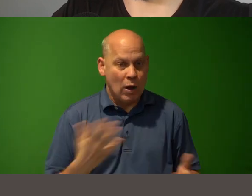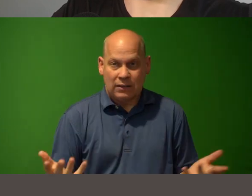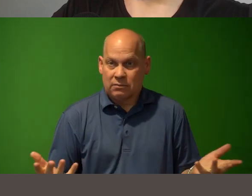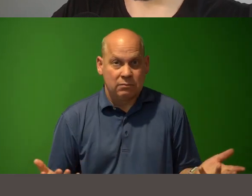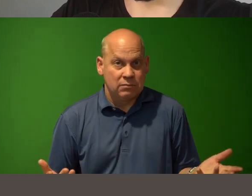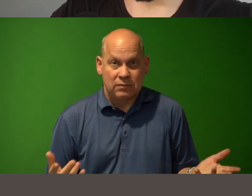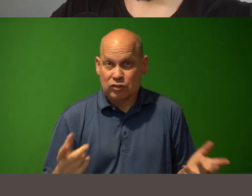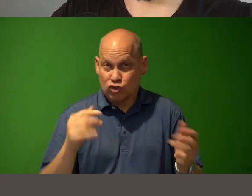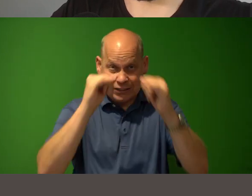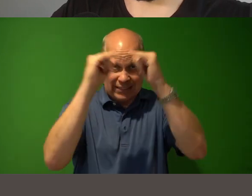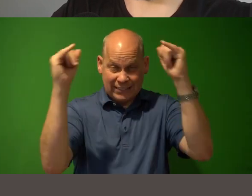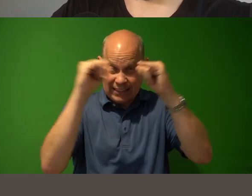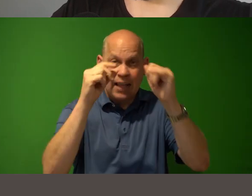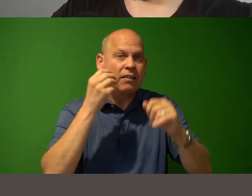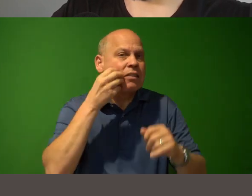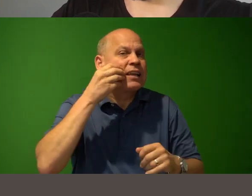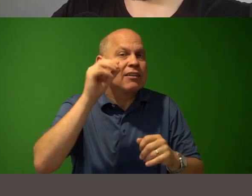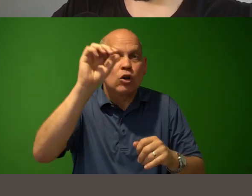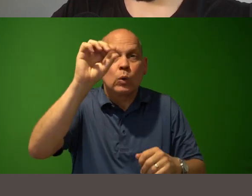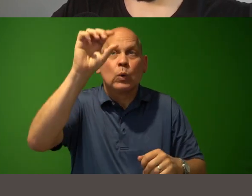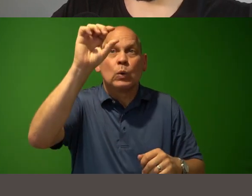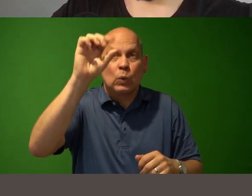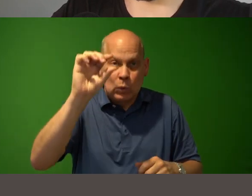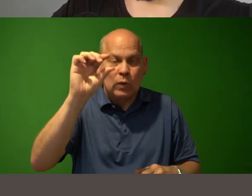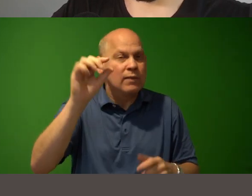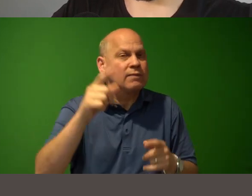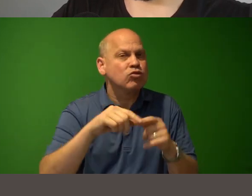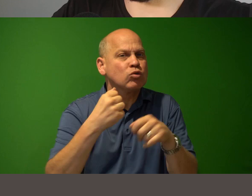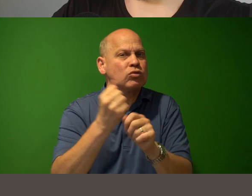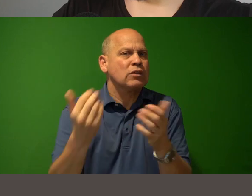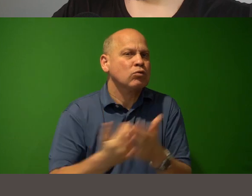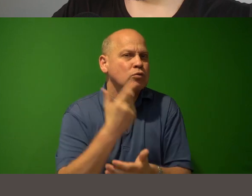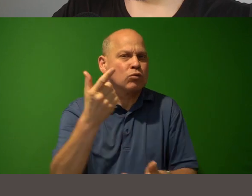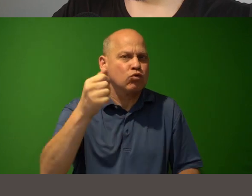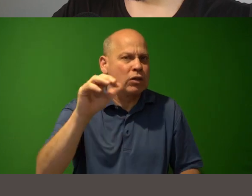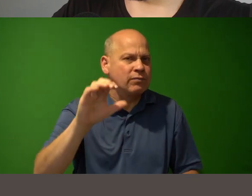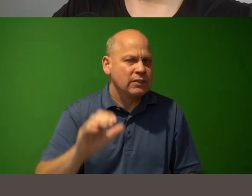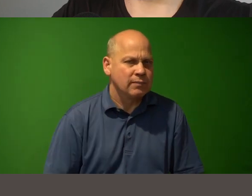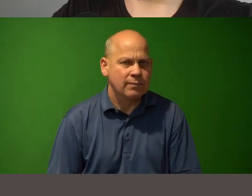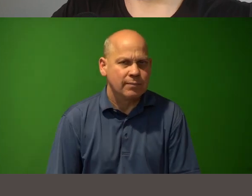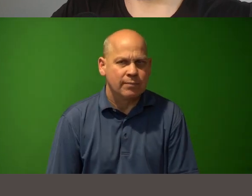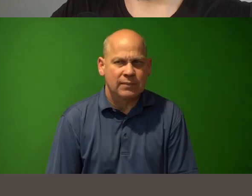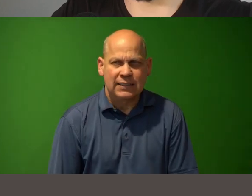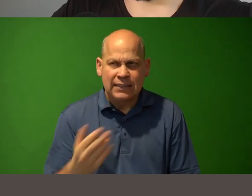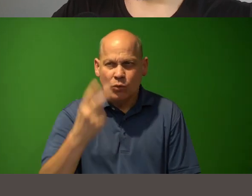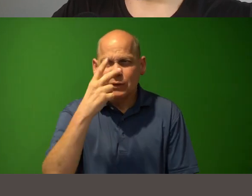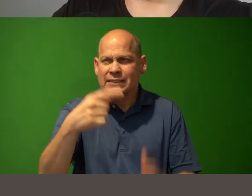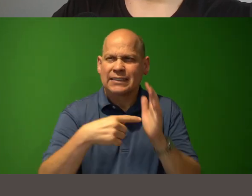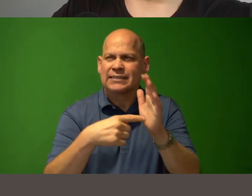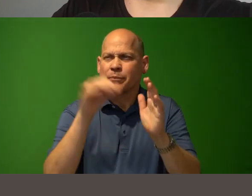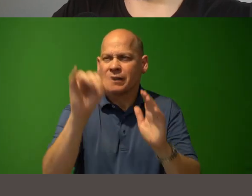Just line thicknesses in creating your graphic. Here we see an example of that.